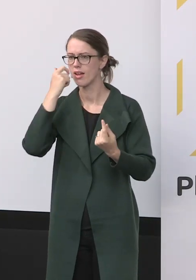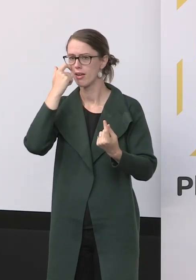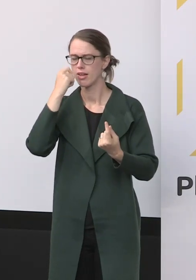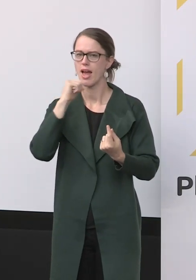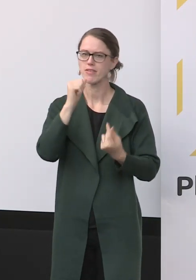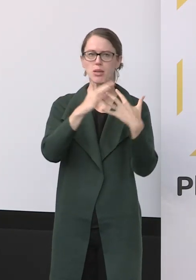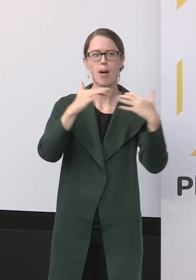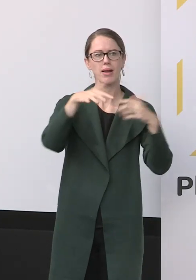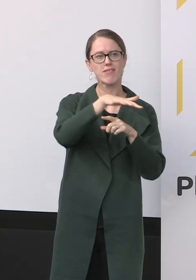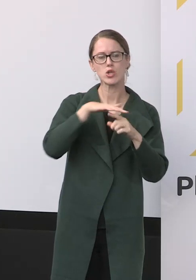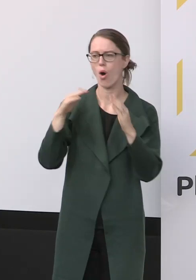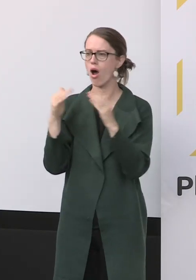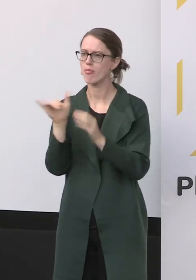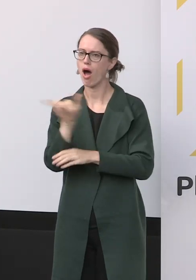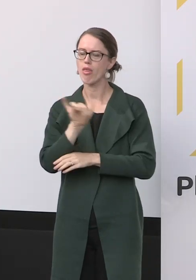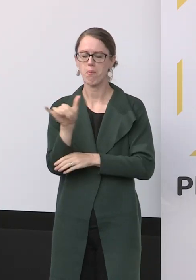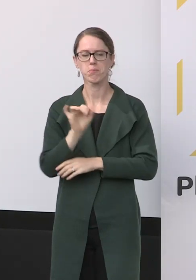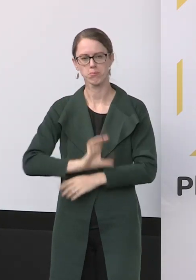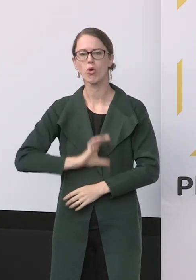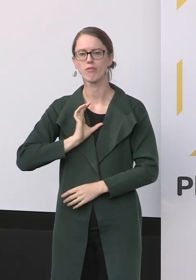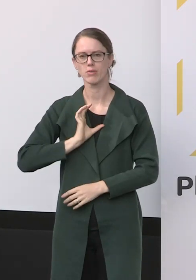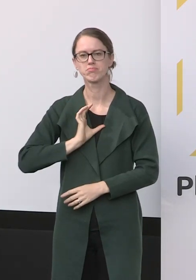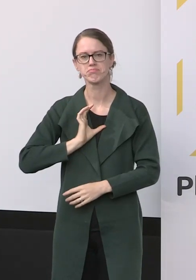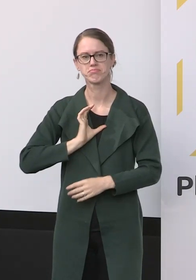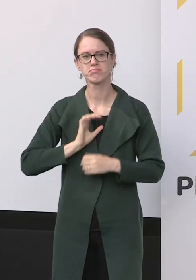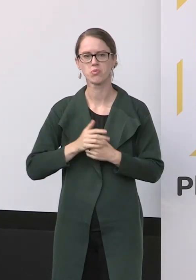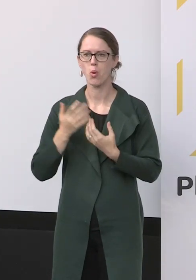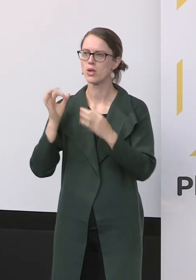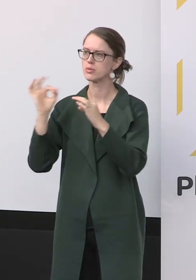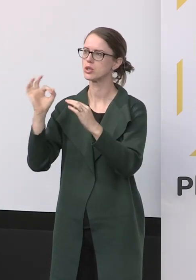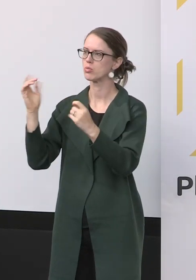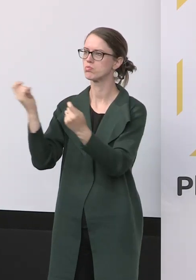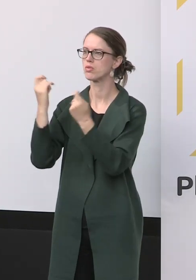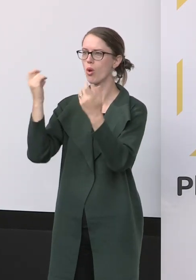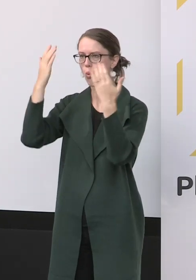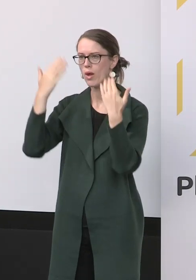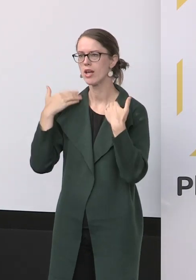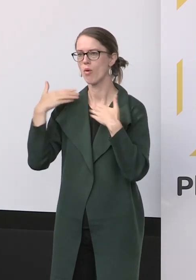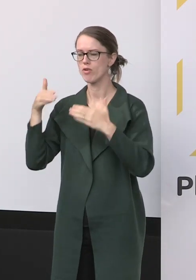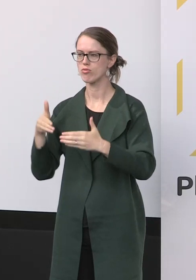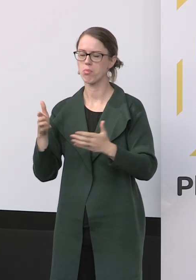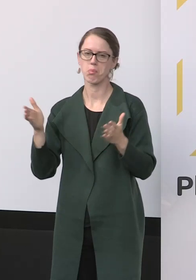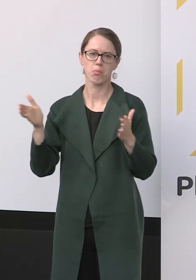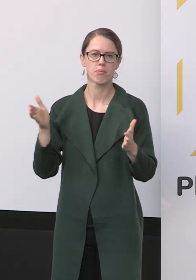including registering and just looking after each other, whether it's in a public venue or at home in a private